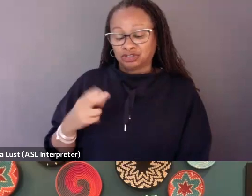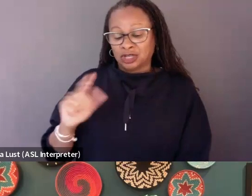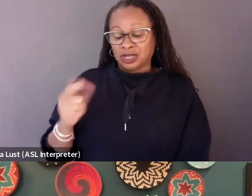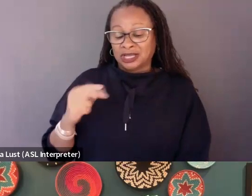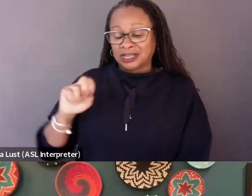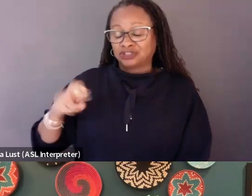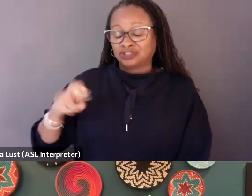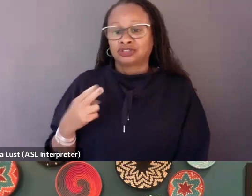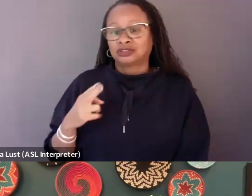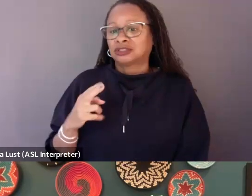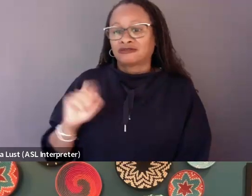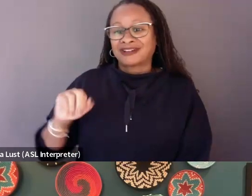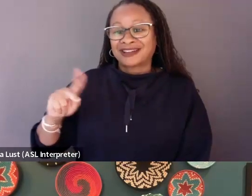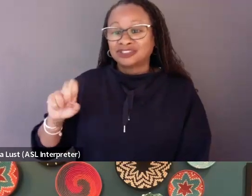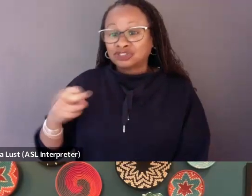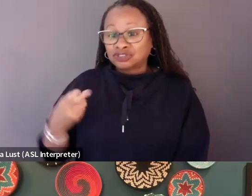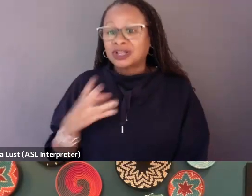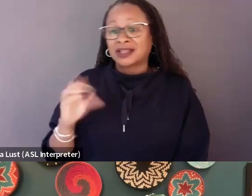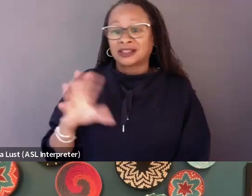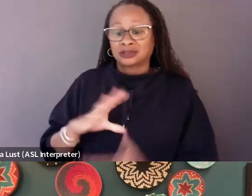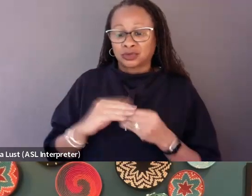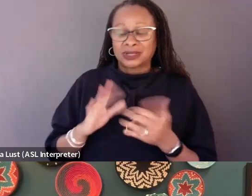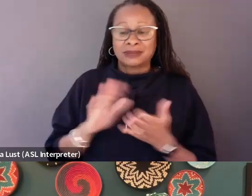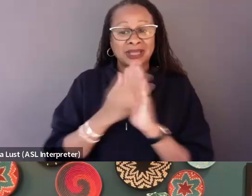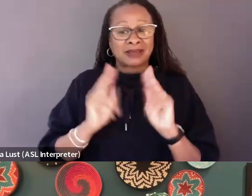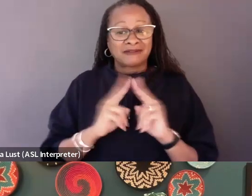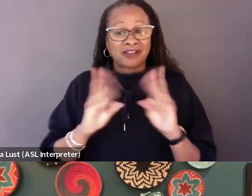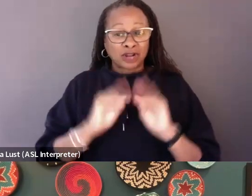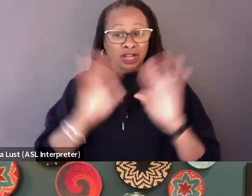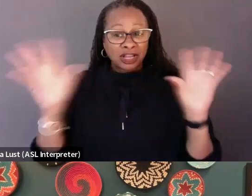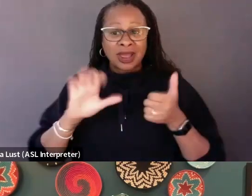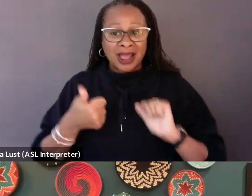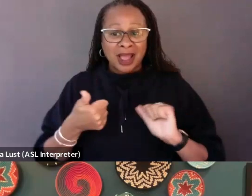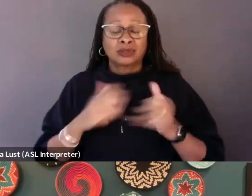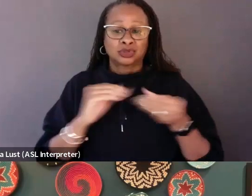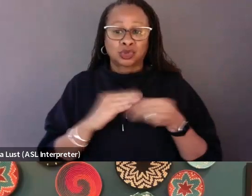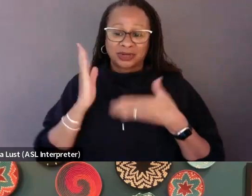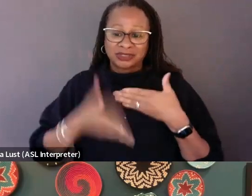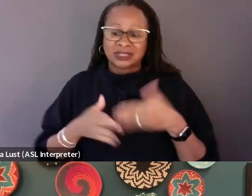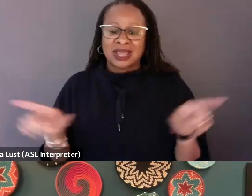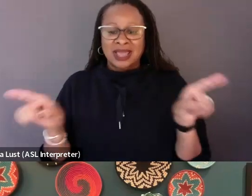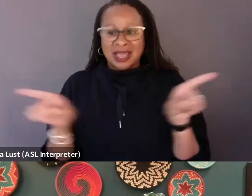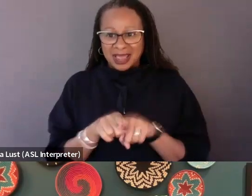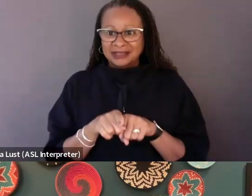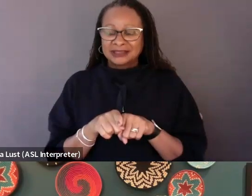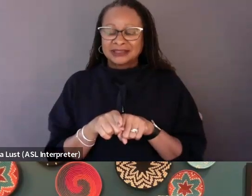I think it became very clear how the story was going to end. As Sarvnik says that the documentary Gods